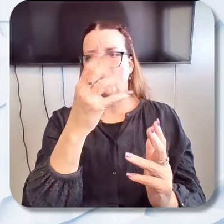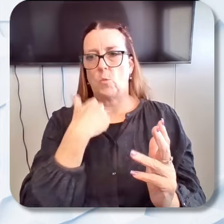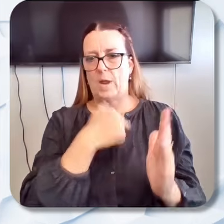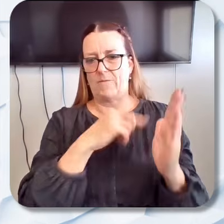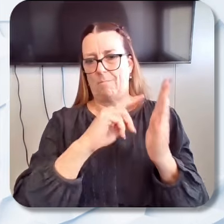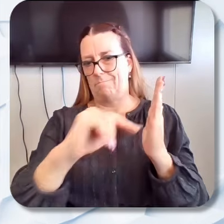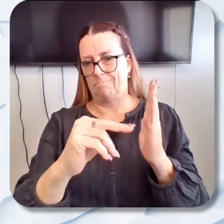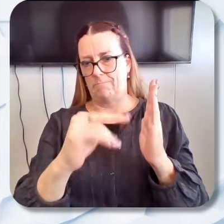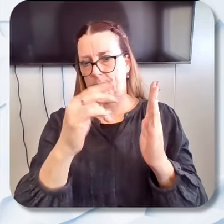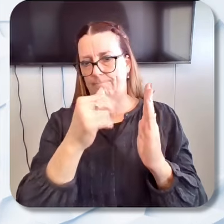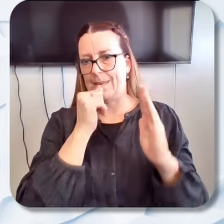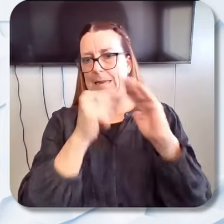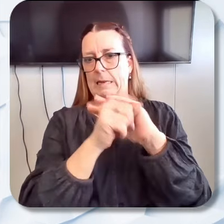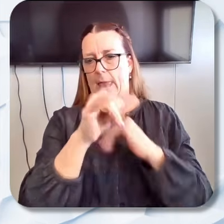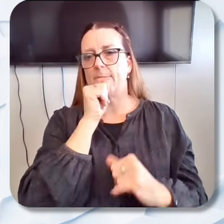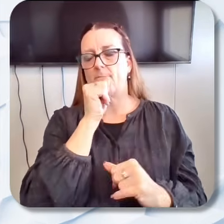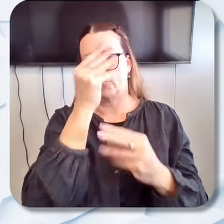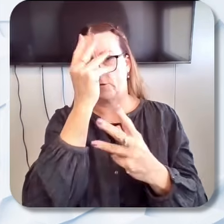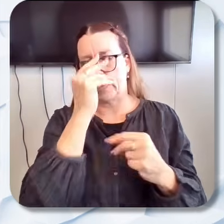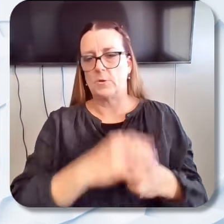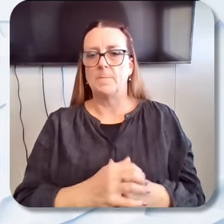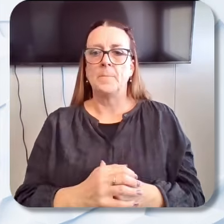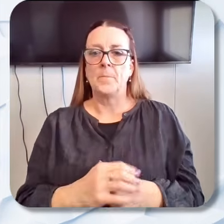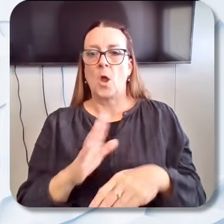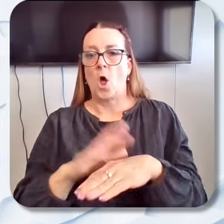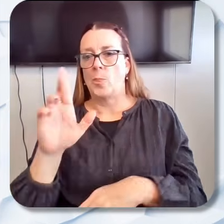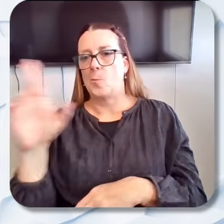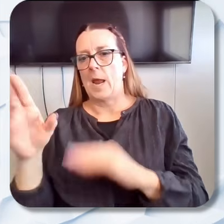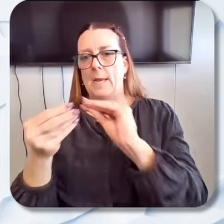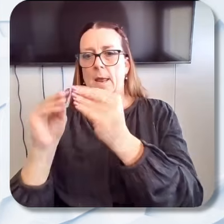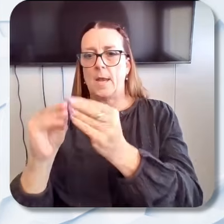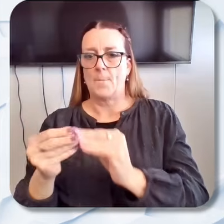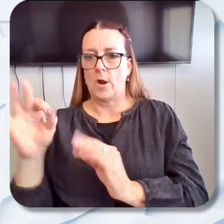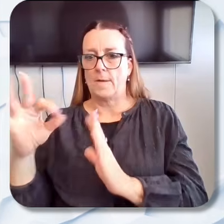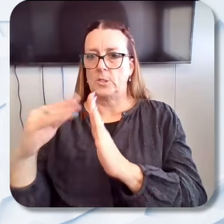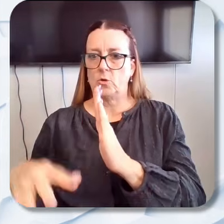But on the right there's an arbitrary number of students that would fall into specific